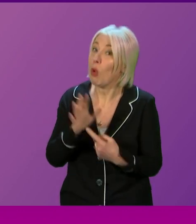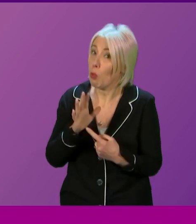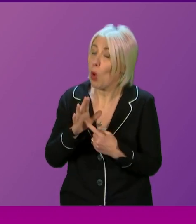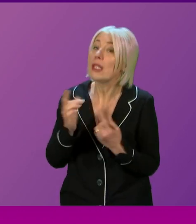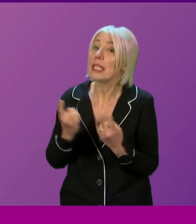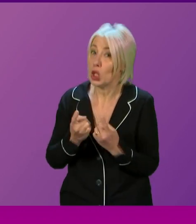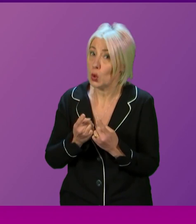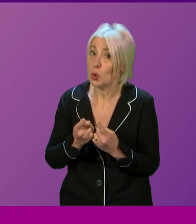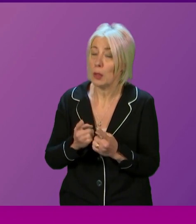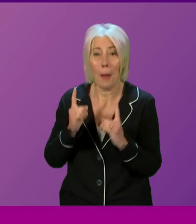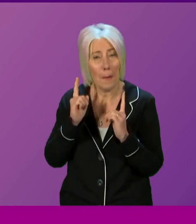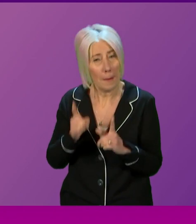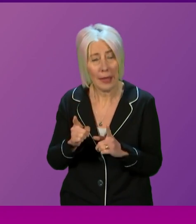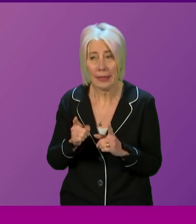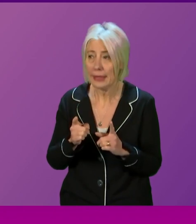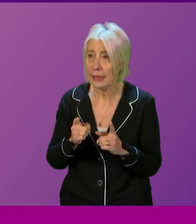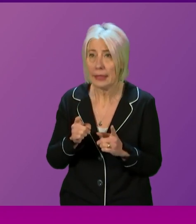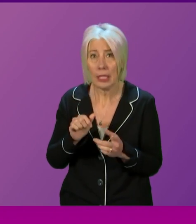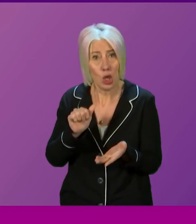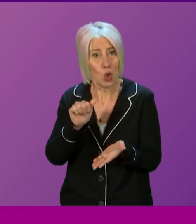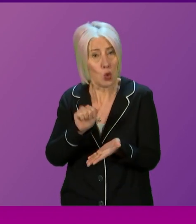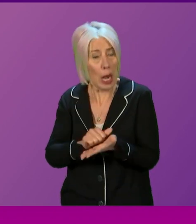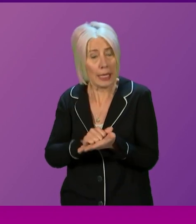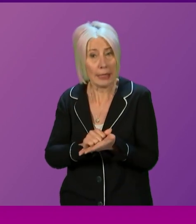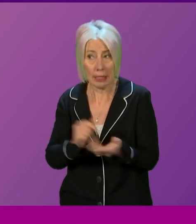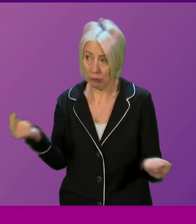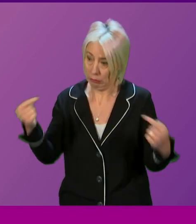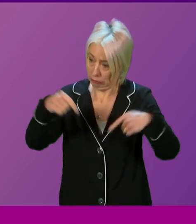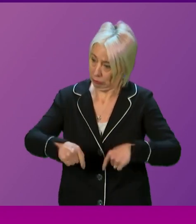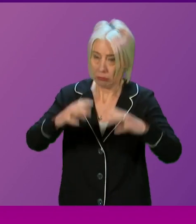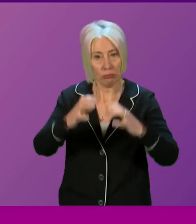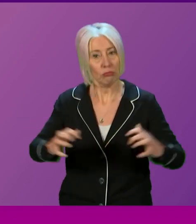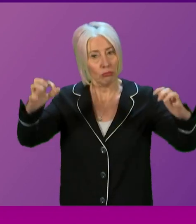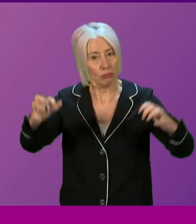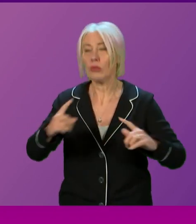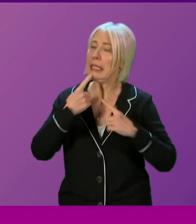Although it is right and proper to come to the Parliament and state the challenges, our